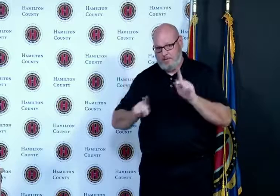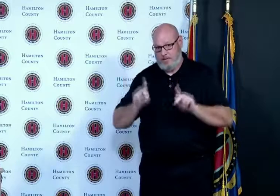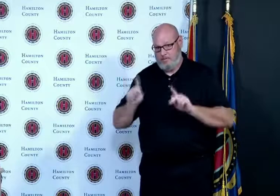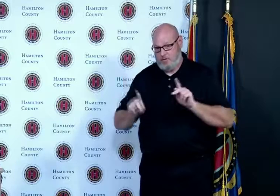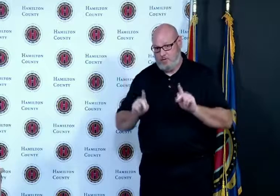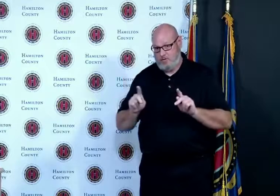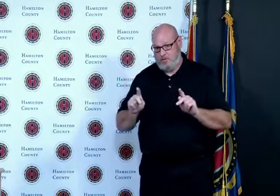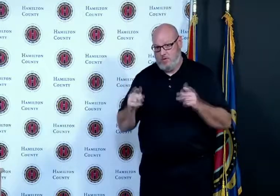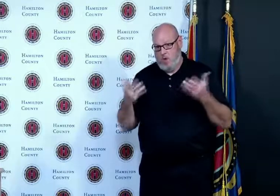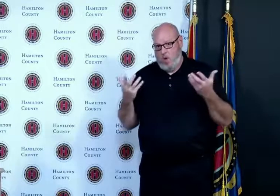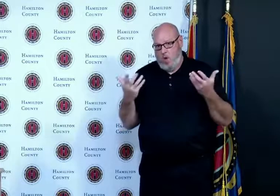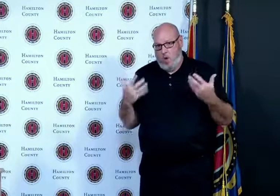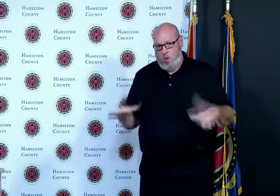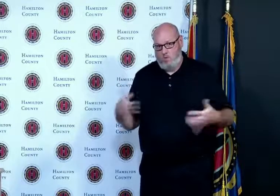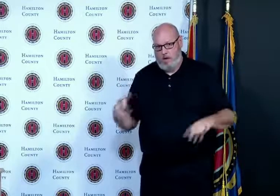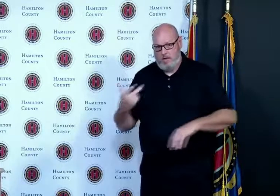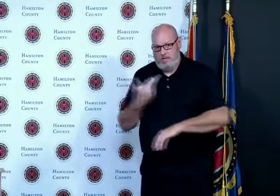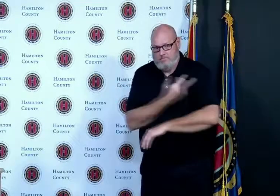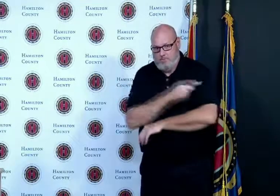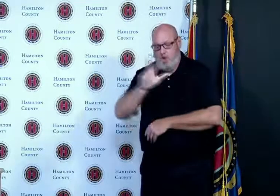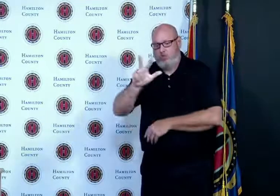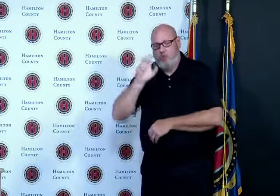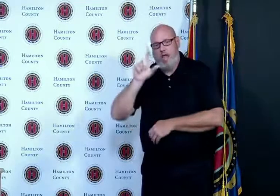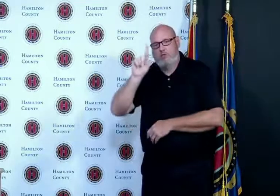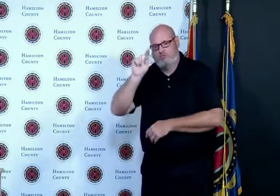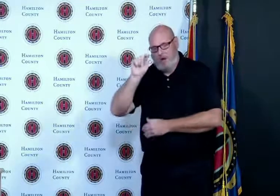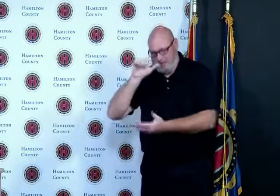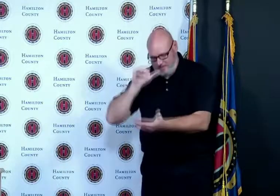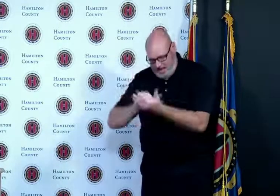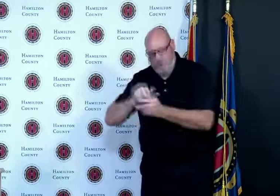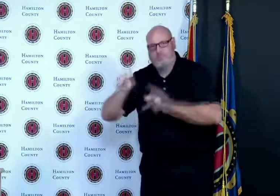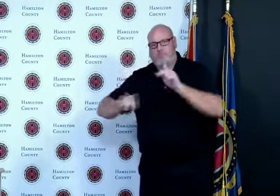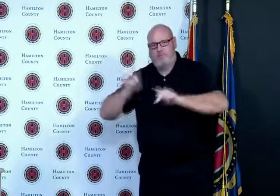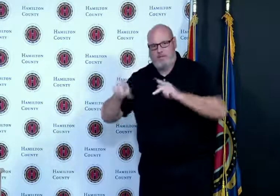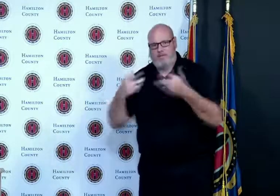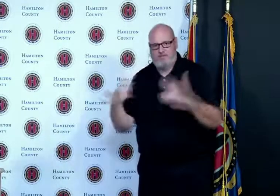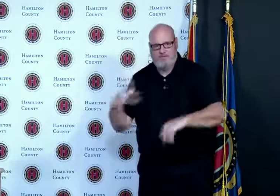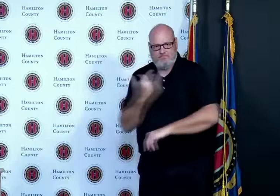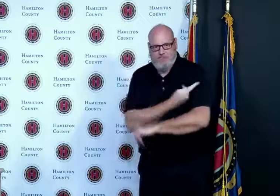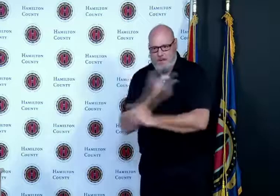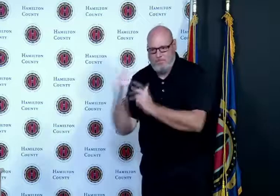so here are the numbers in Hamilton County alone 79,409